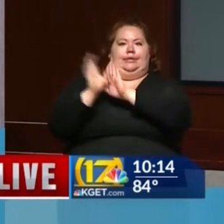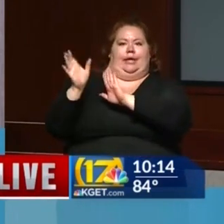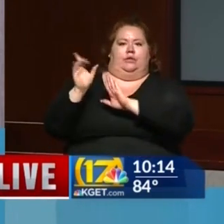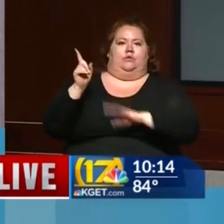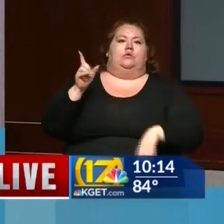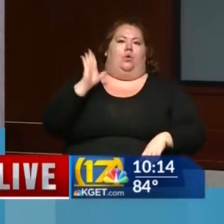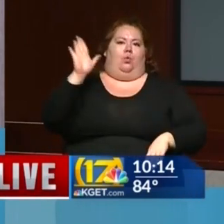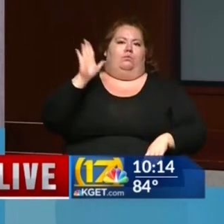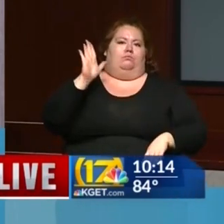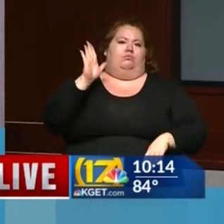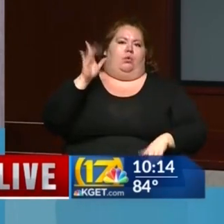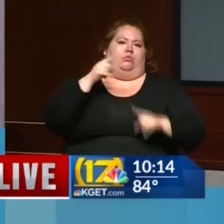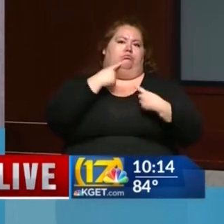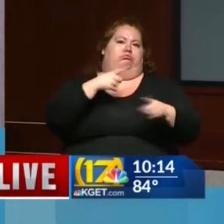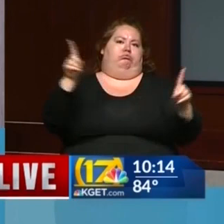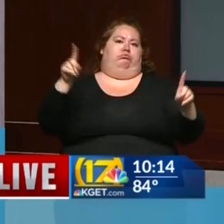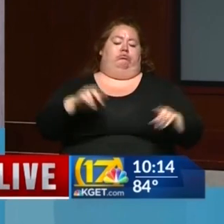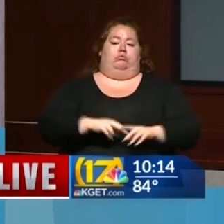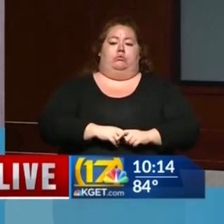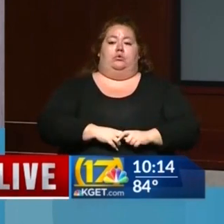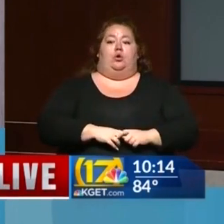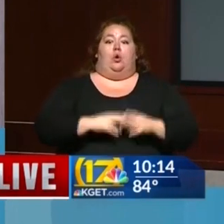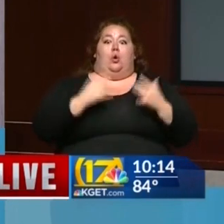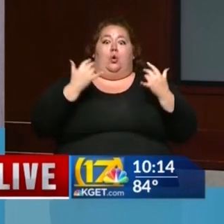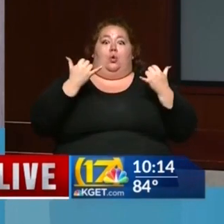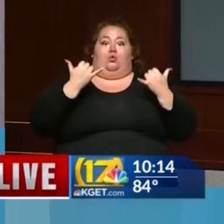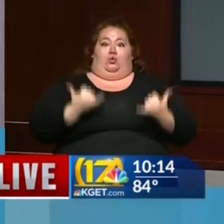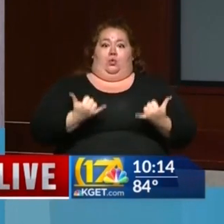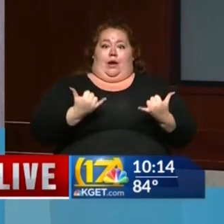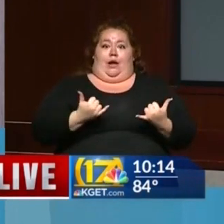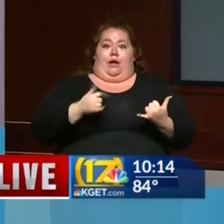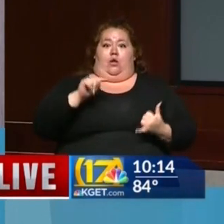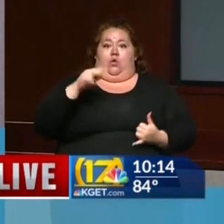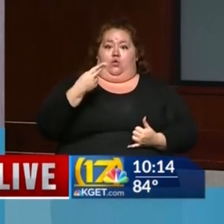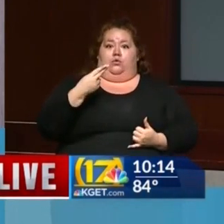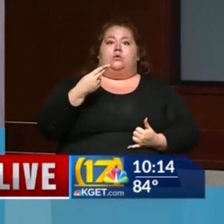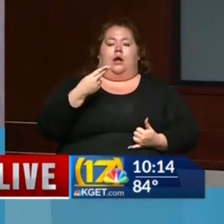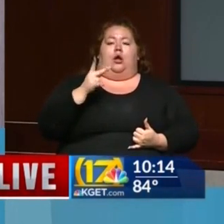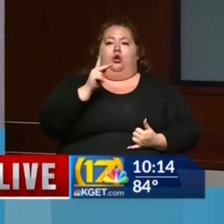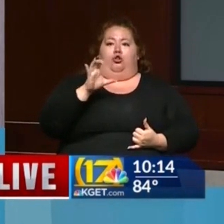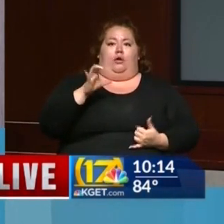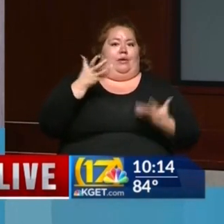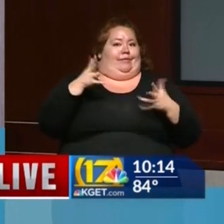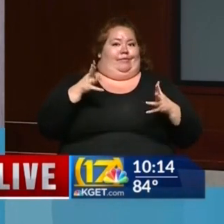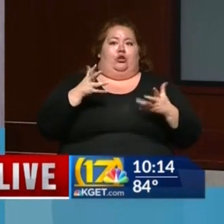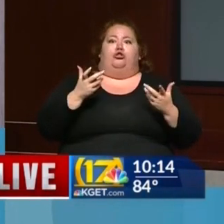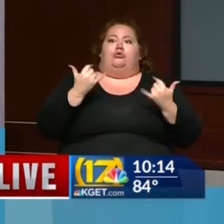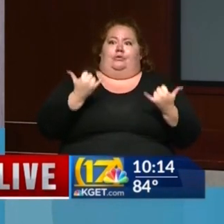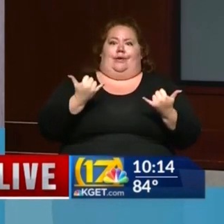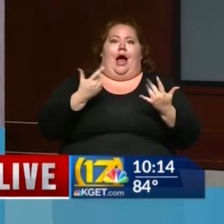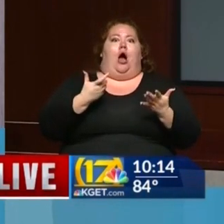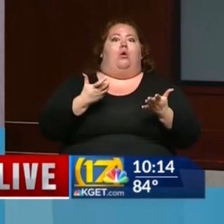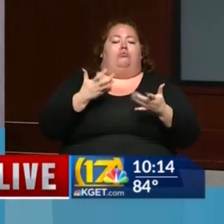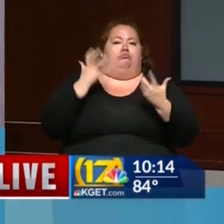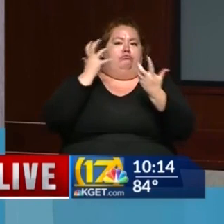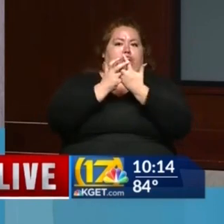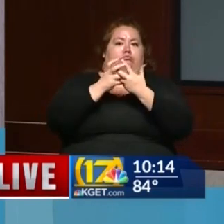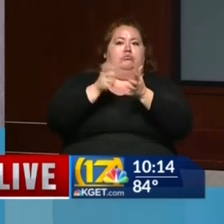AND ANNOUNCED, THE PUBLIC, THEY ARE TOGETHER THAT EVERY TUESDAY. WITH THAT SAID TODAY CURRAN COUNTY IS MEETING ALL OF THE